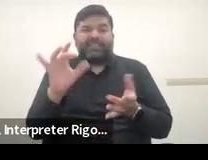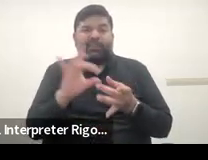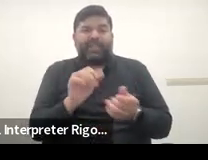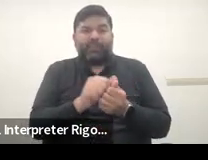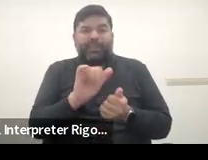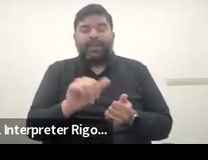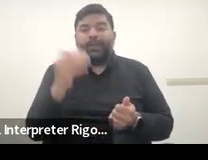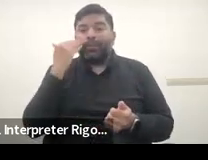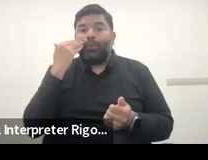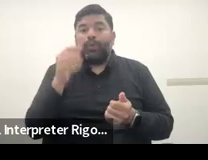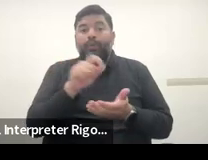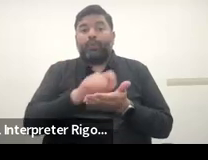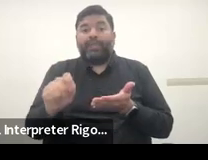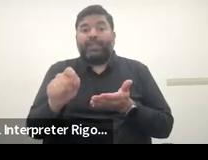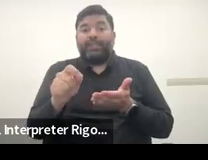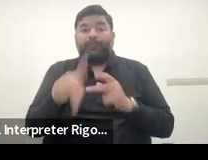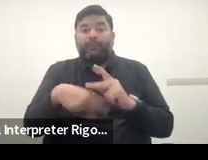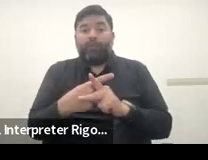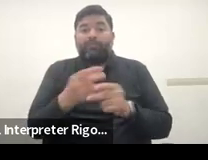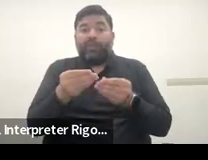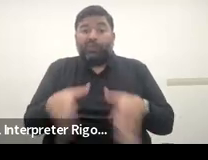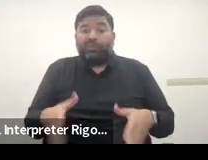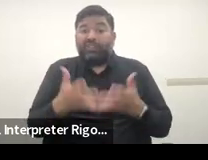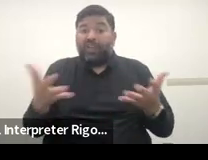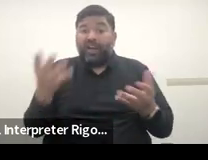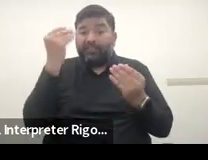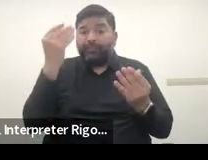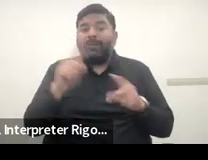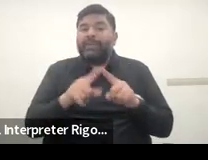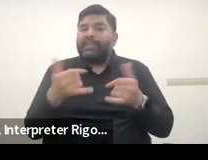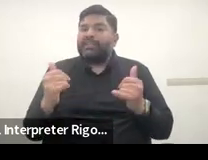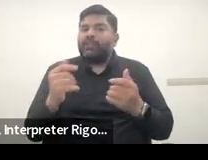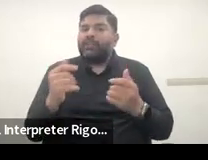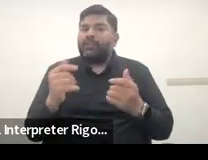the written form of the language loses a lot but it's still extremely useful which is why all of us